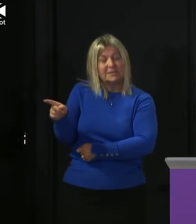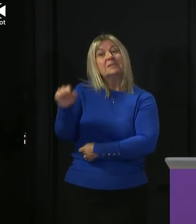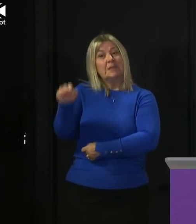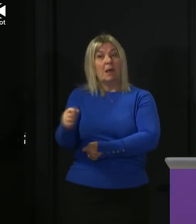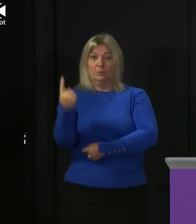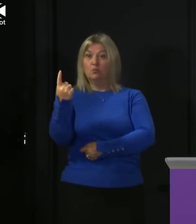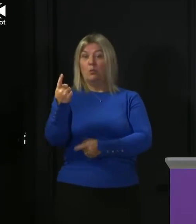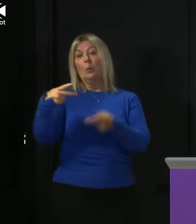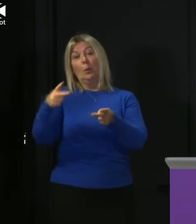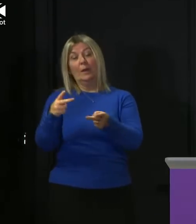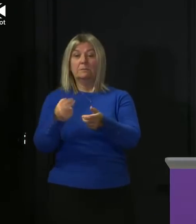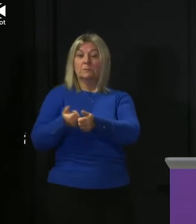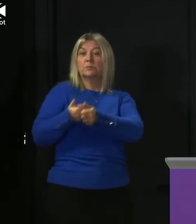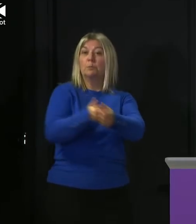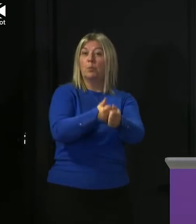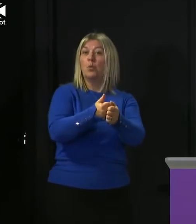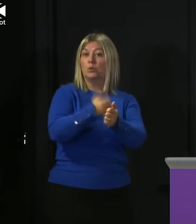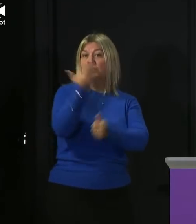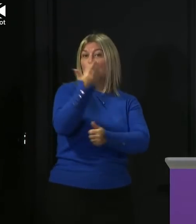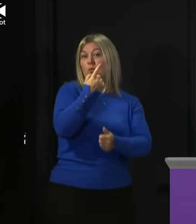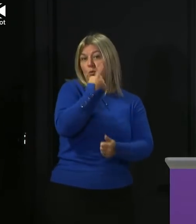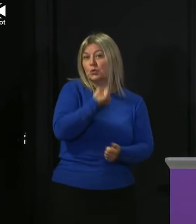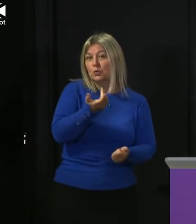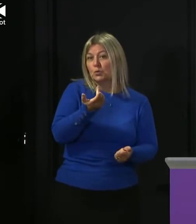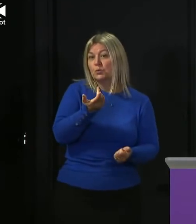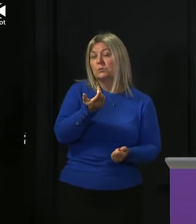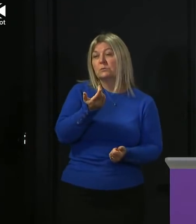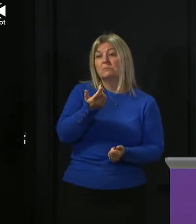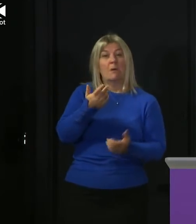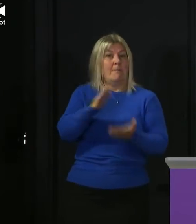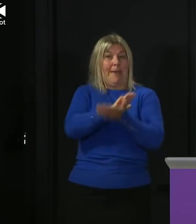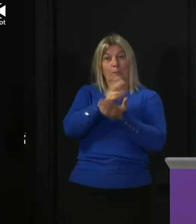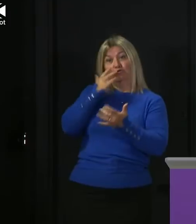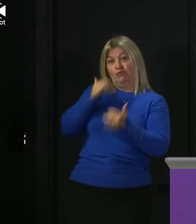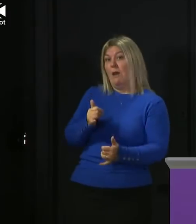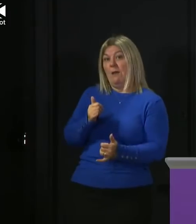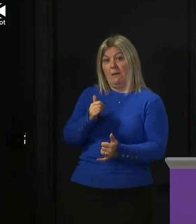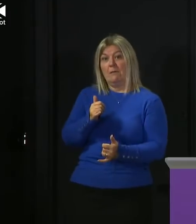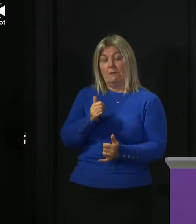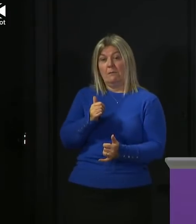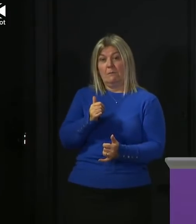with the provision of outdoor education. I will check later on when I get away from the briefing